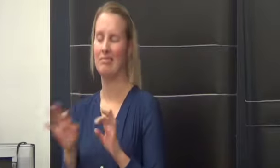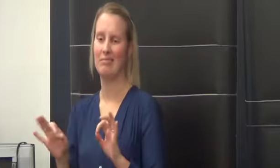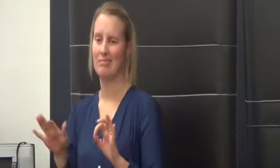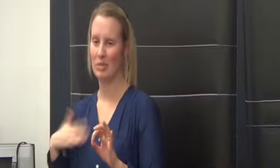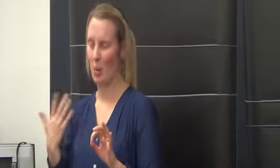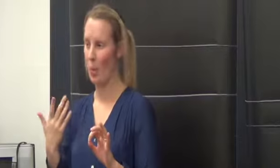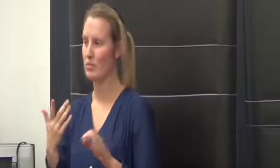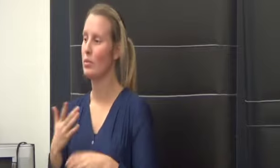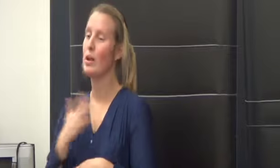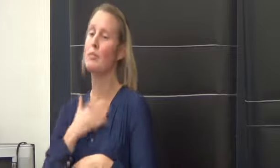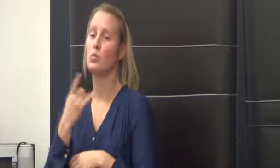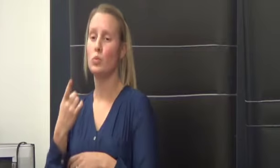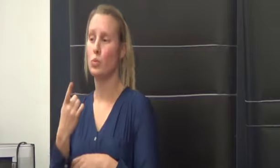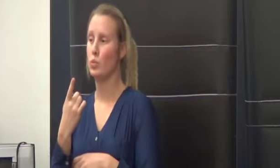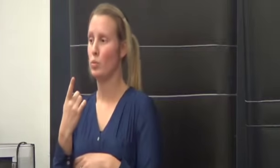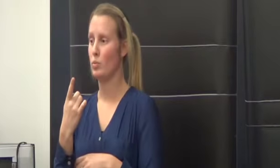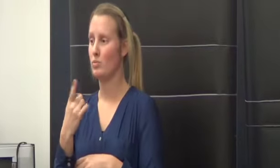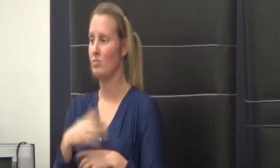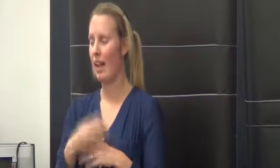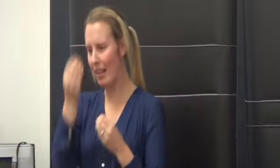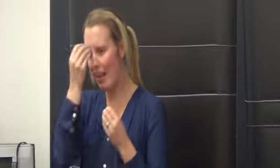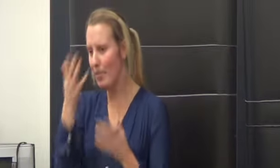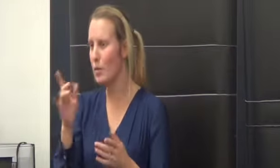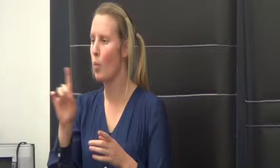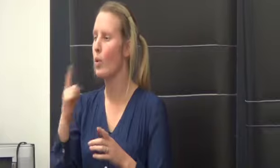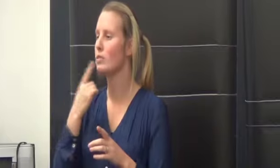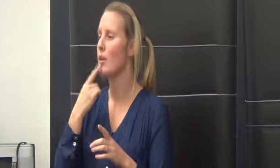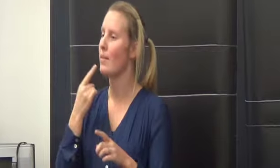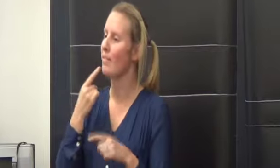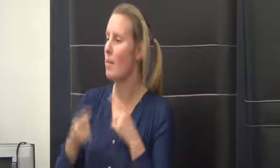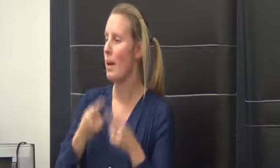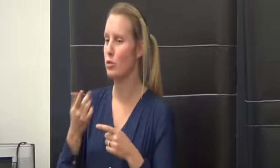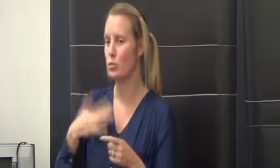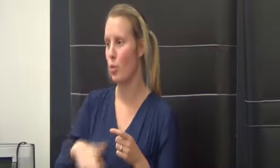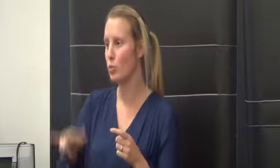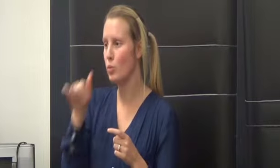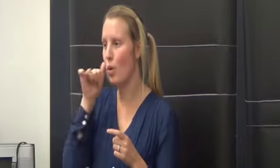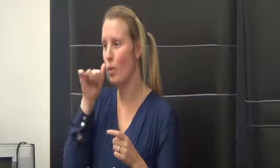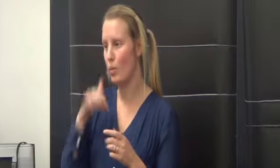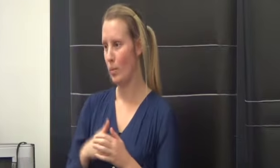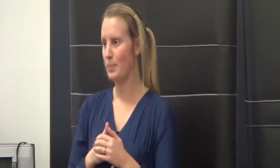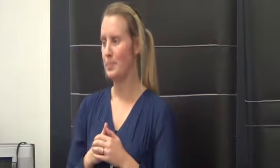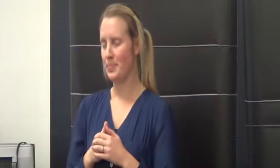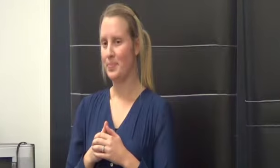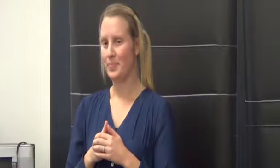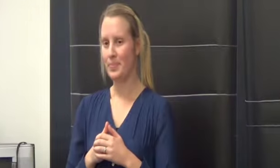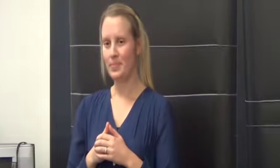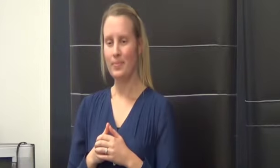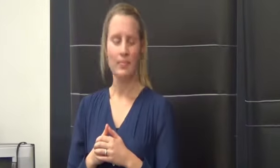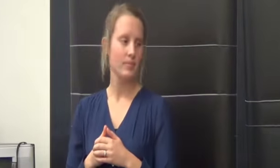That's up to you to tell the person how much you want and the sorts of information that